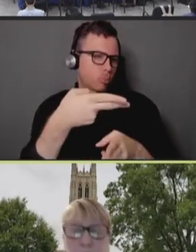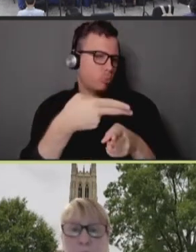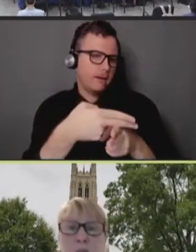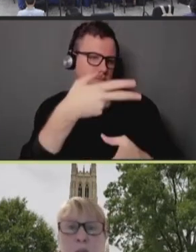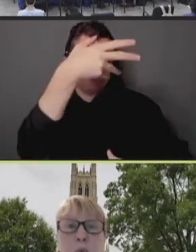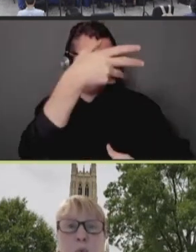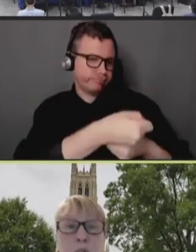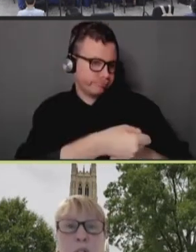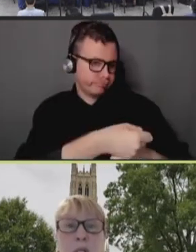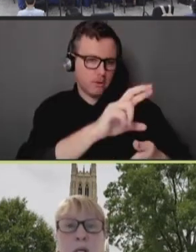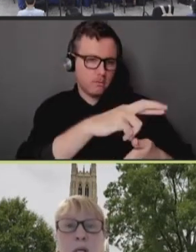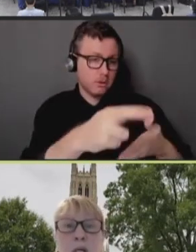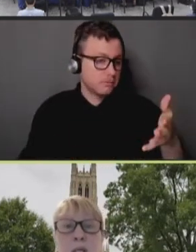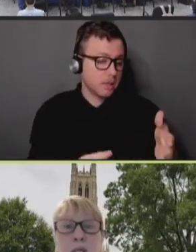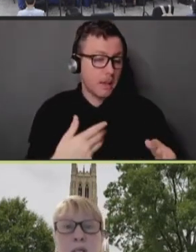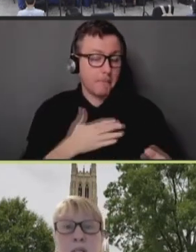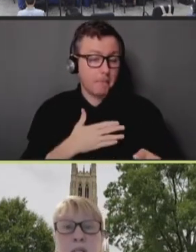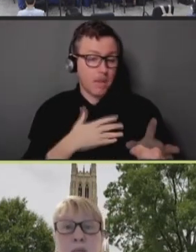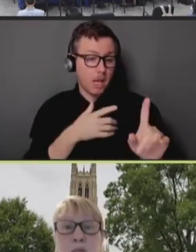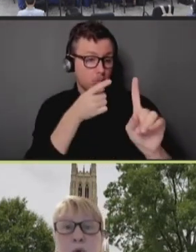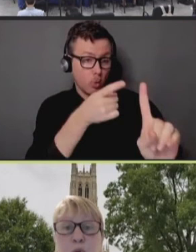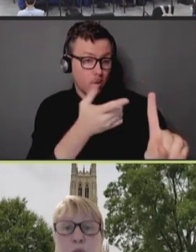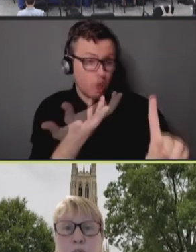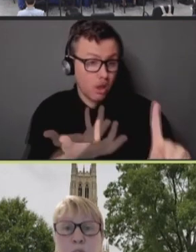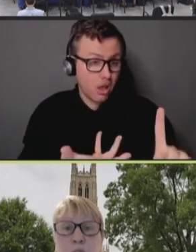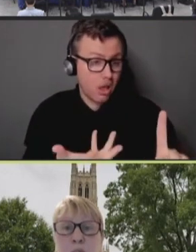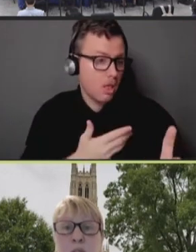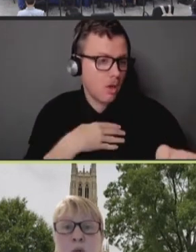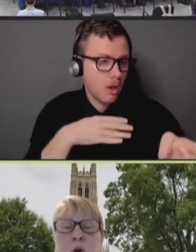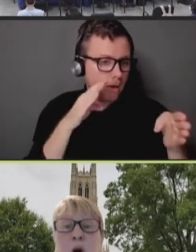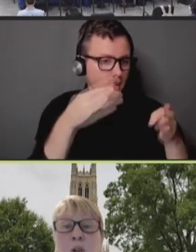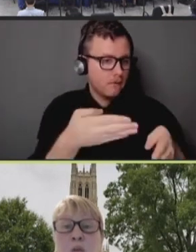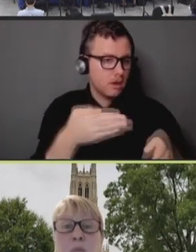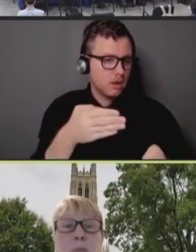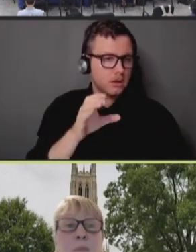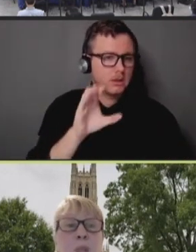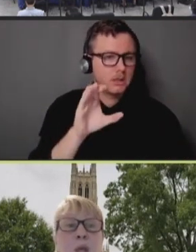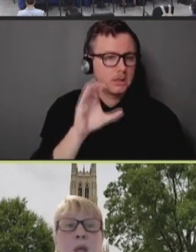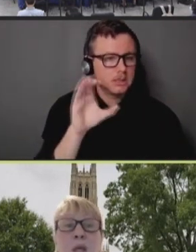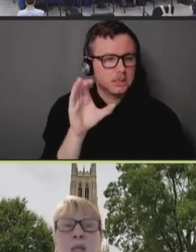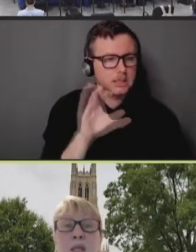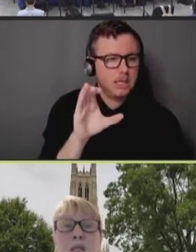And my point is focused on this yellow column.